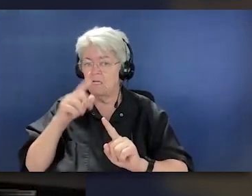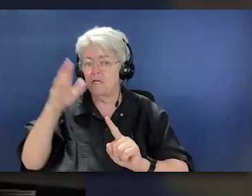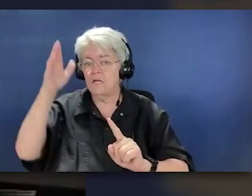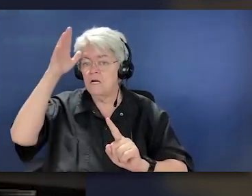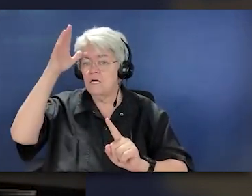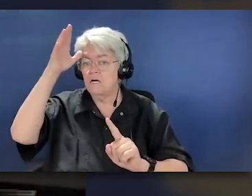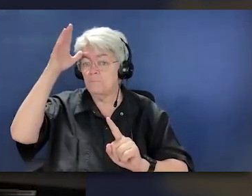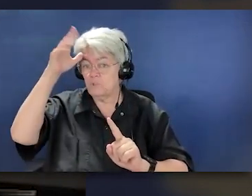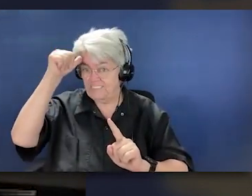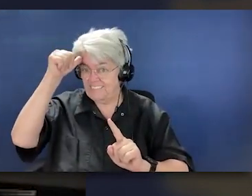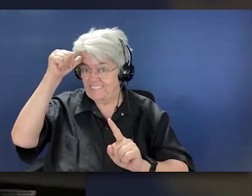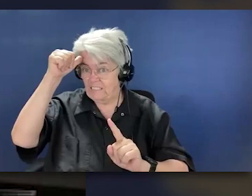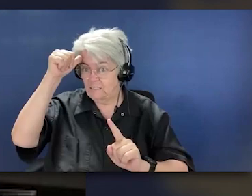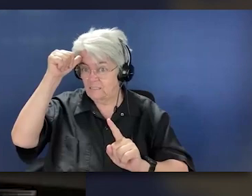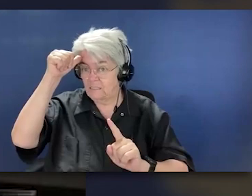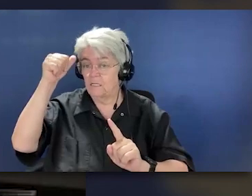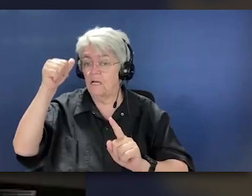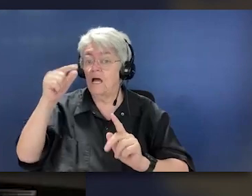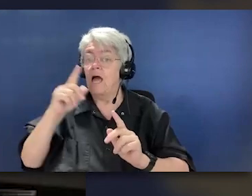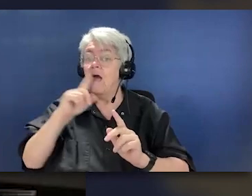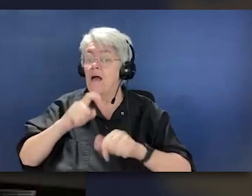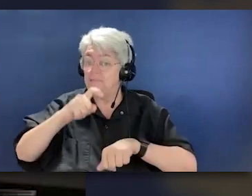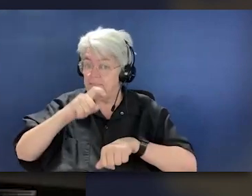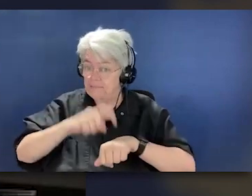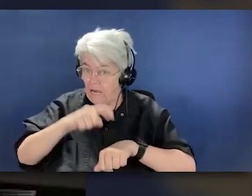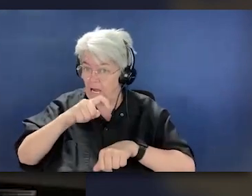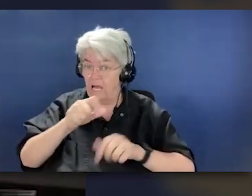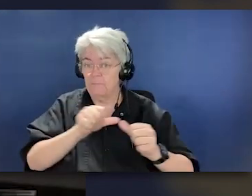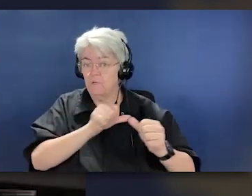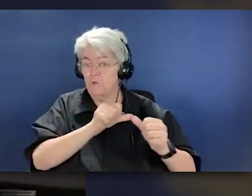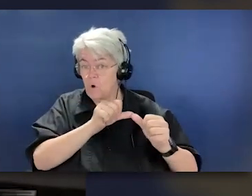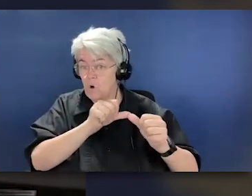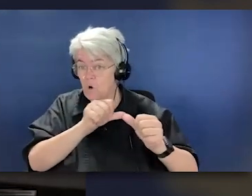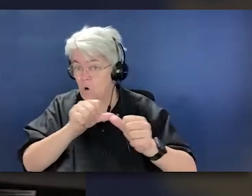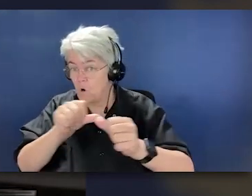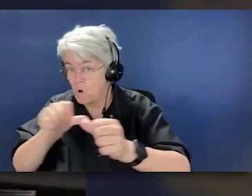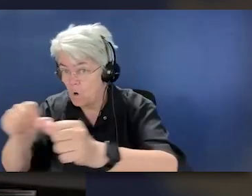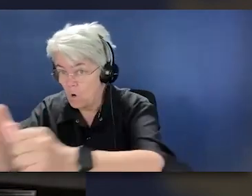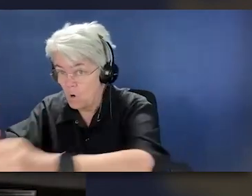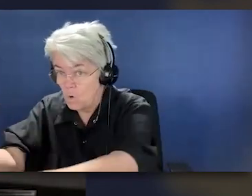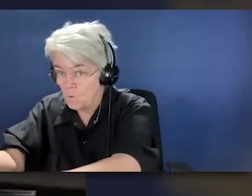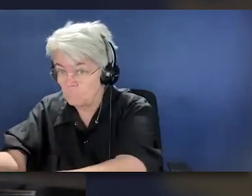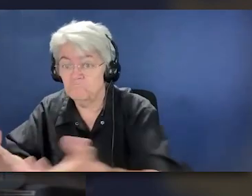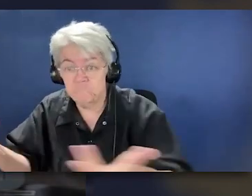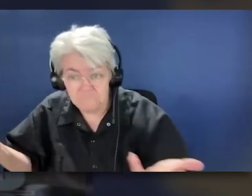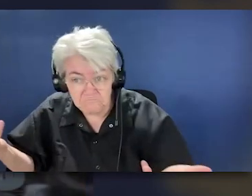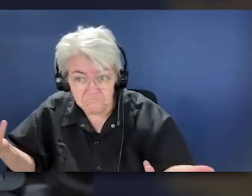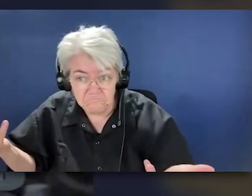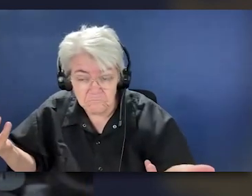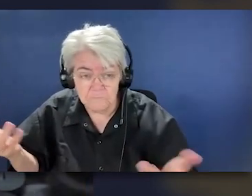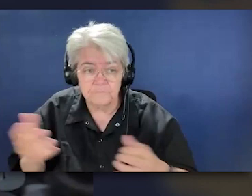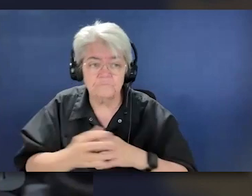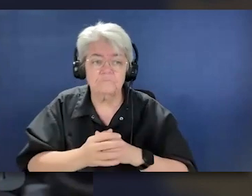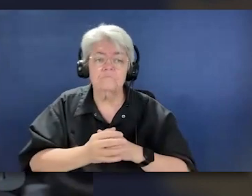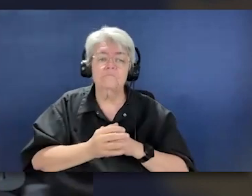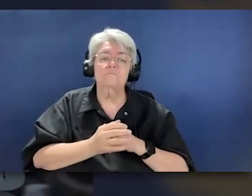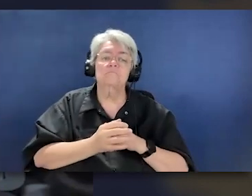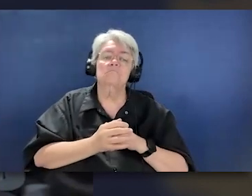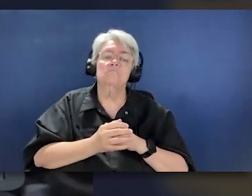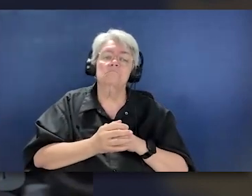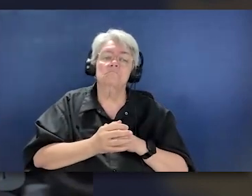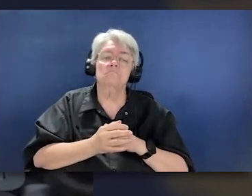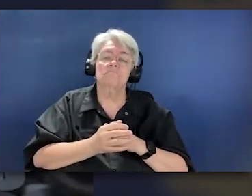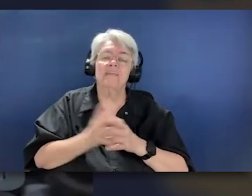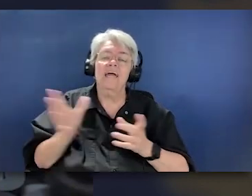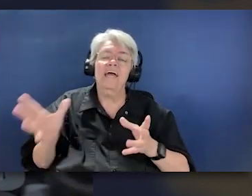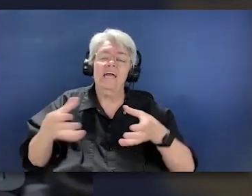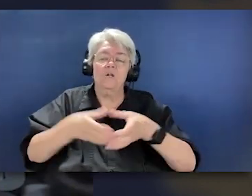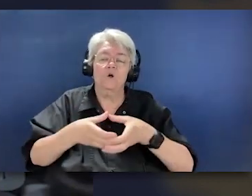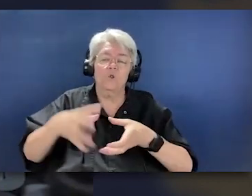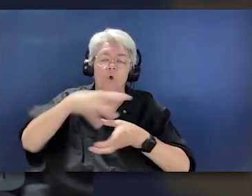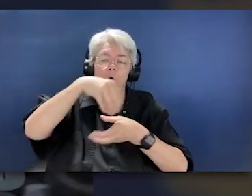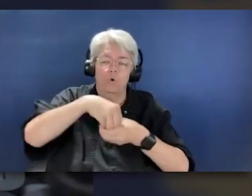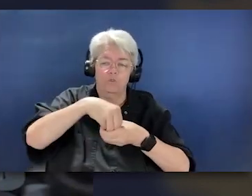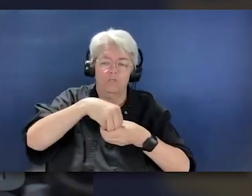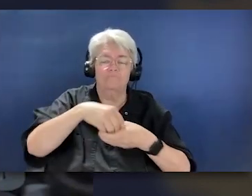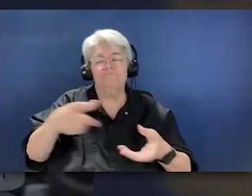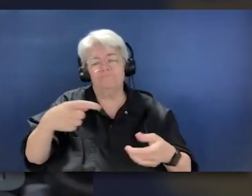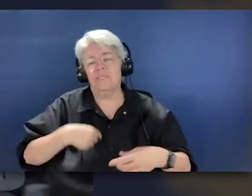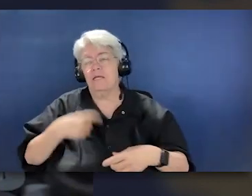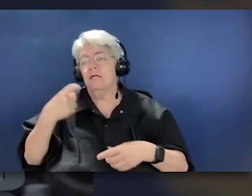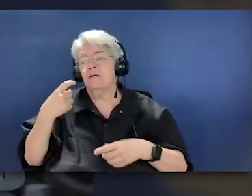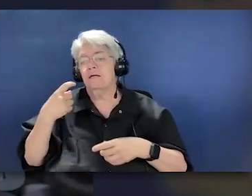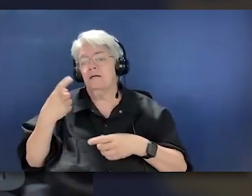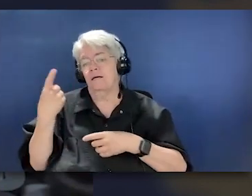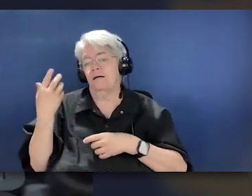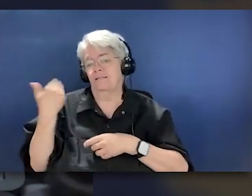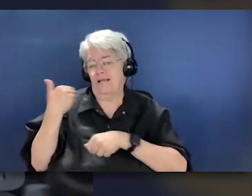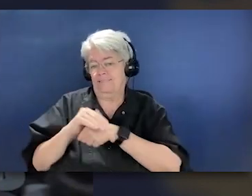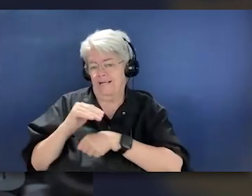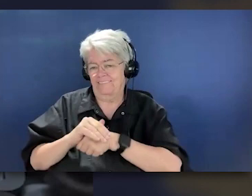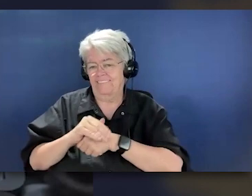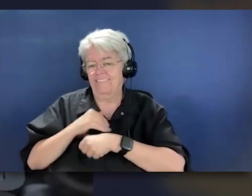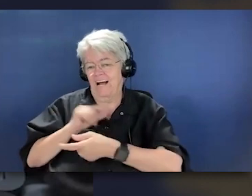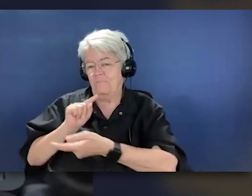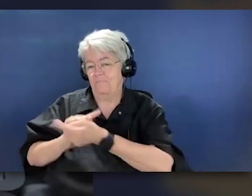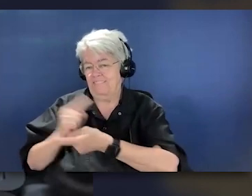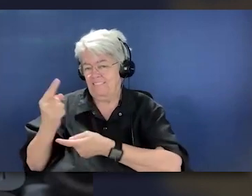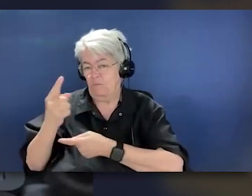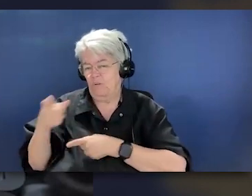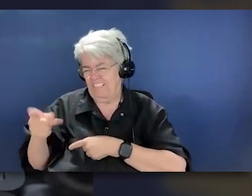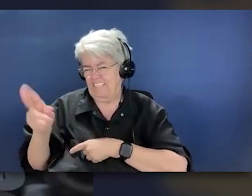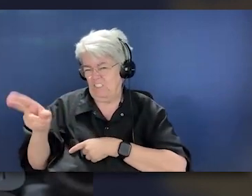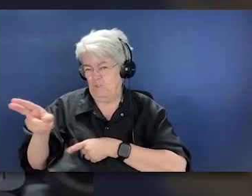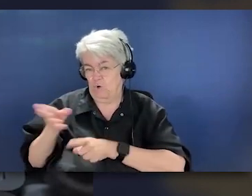over time. Enclosure—now I met a historian last evening, although I think you said Canadian